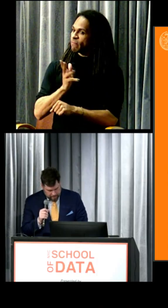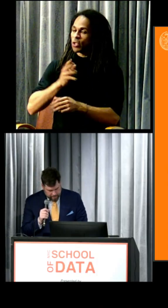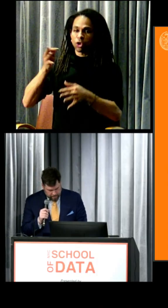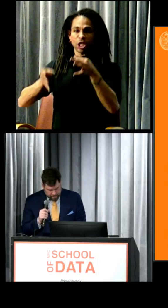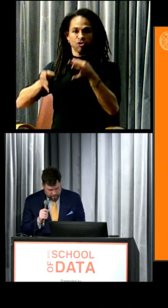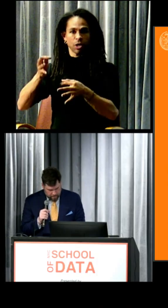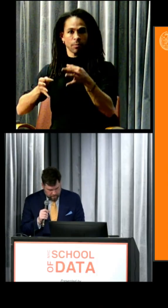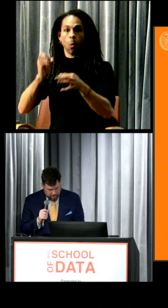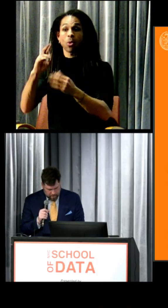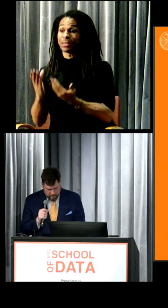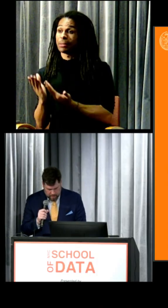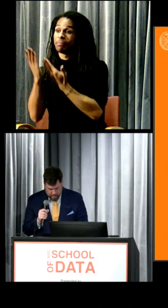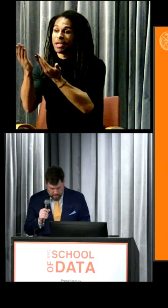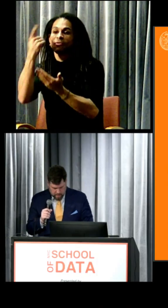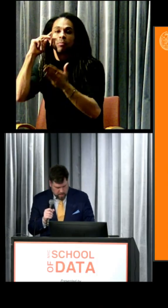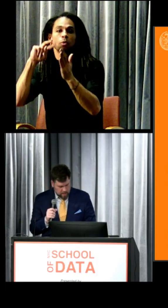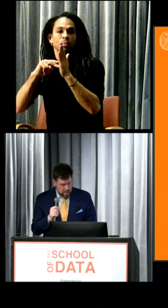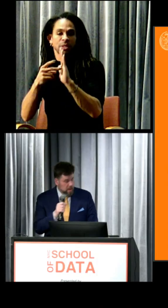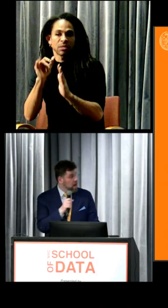possibly reach was a huge challenge.